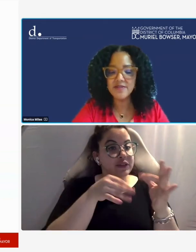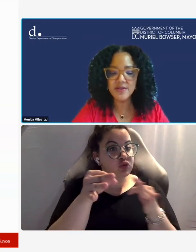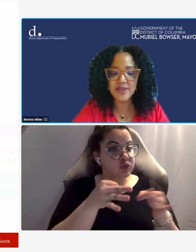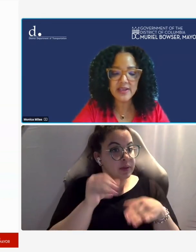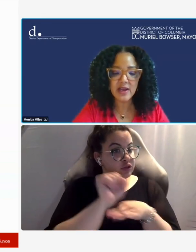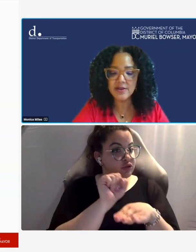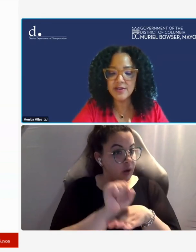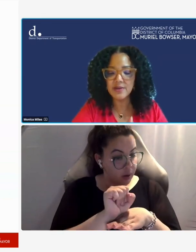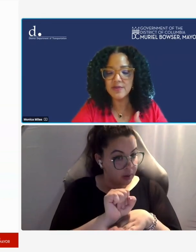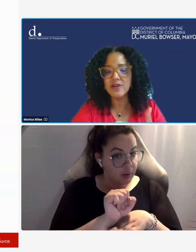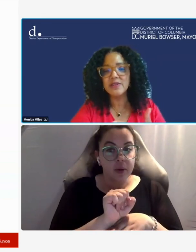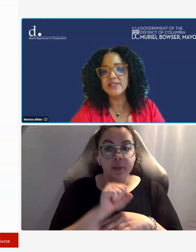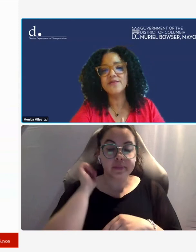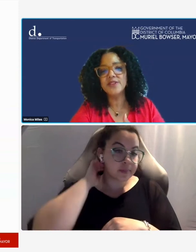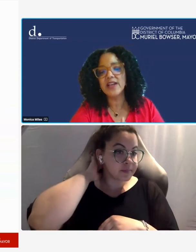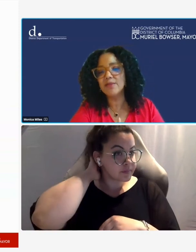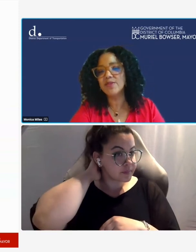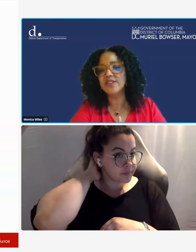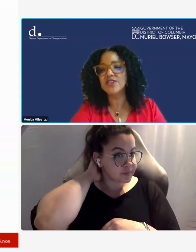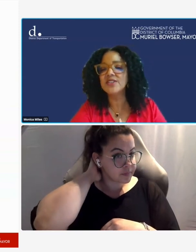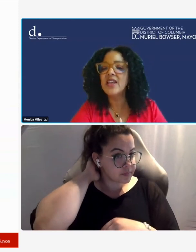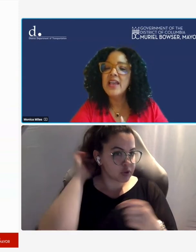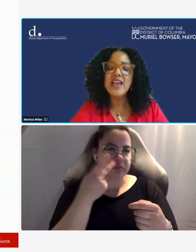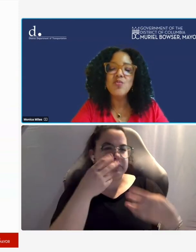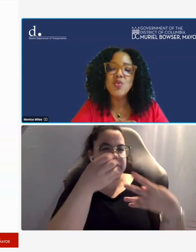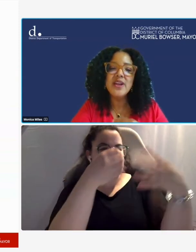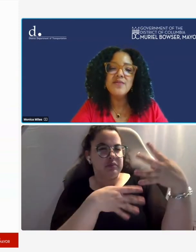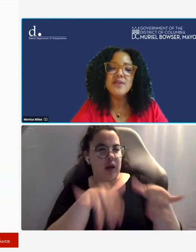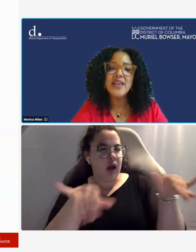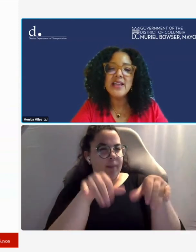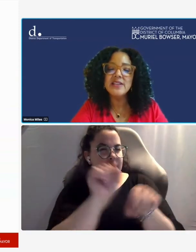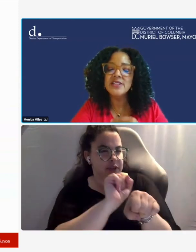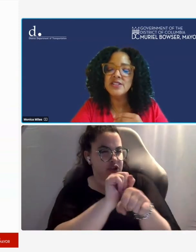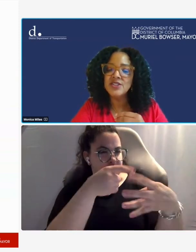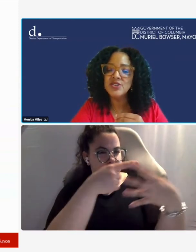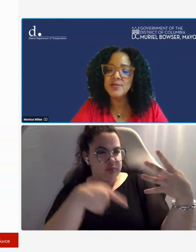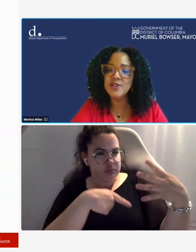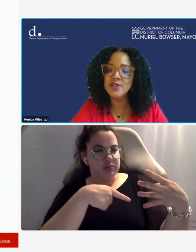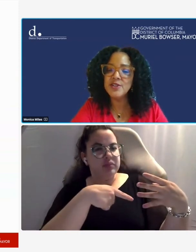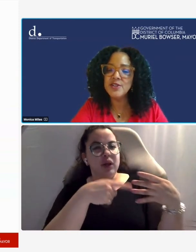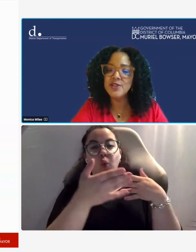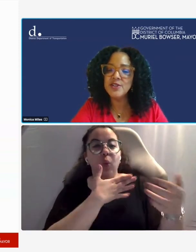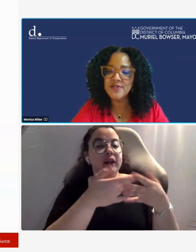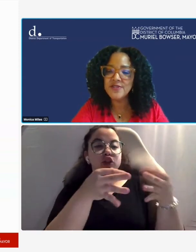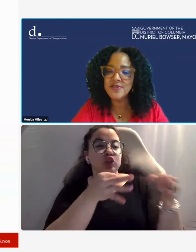that are you know that are listed for the common positions and whatever that description best fits